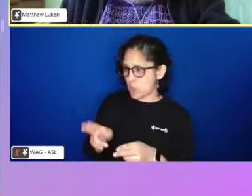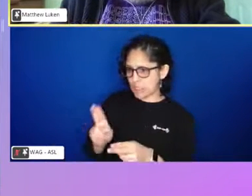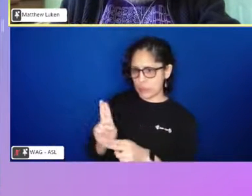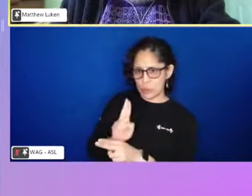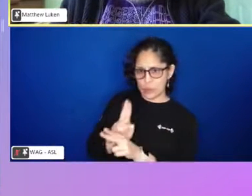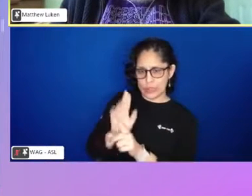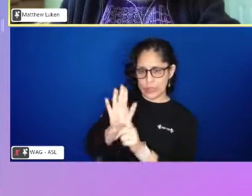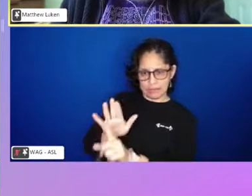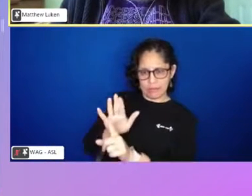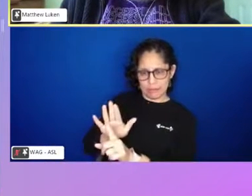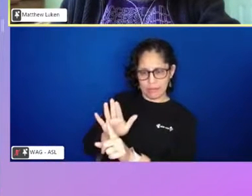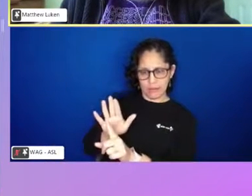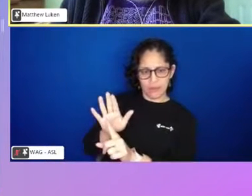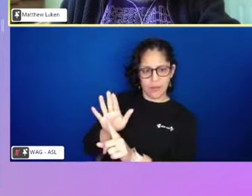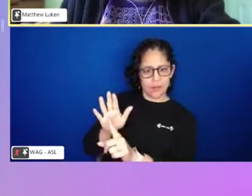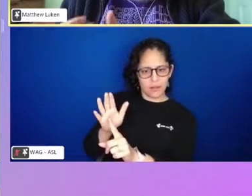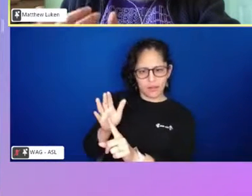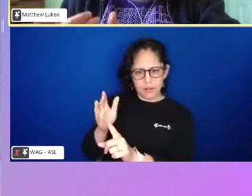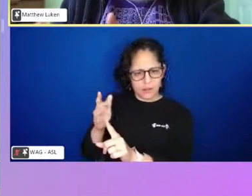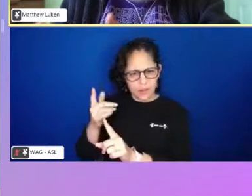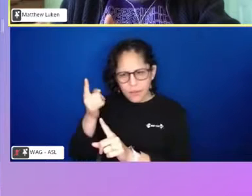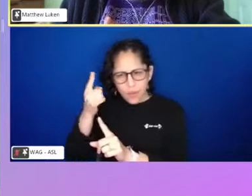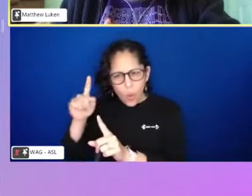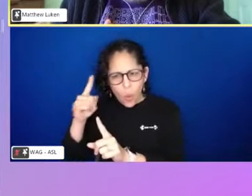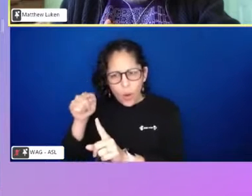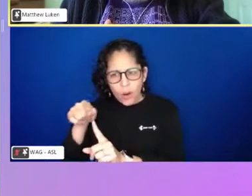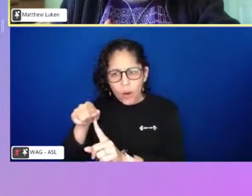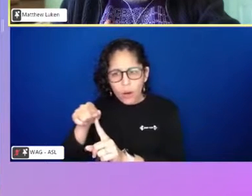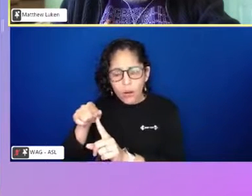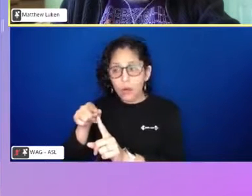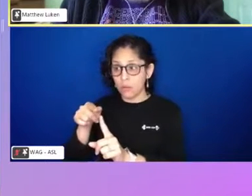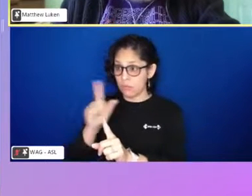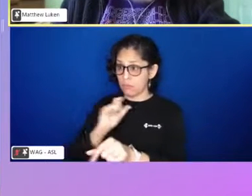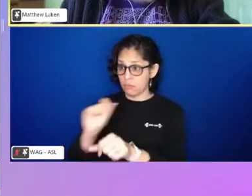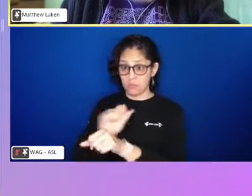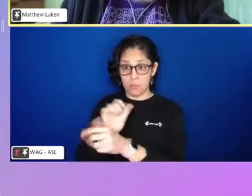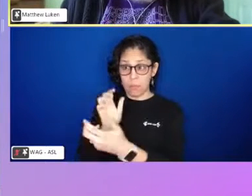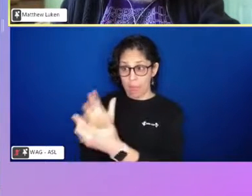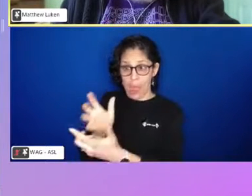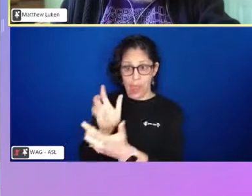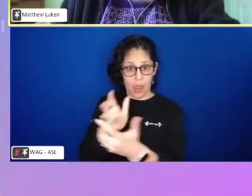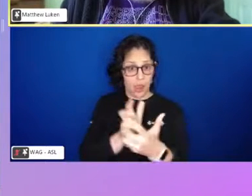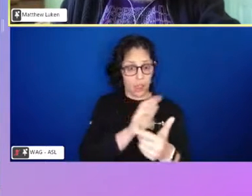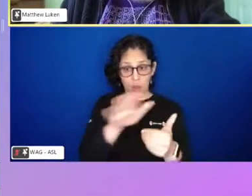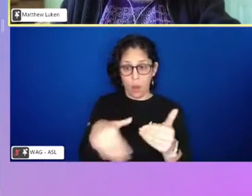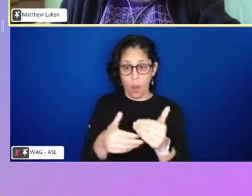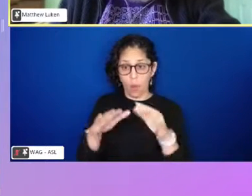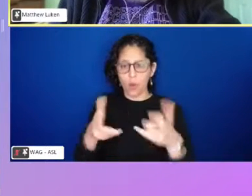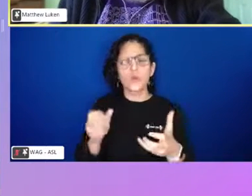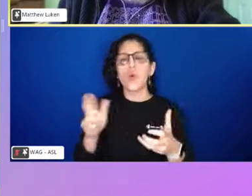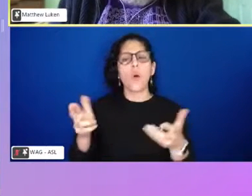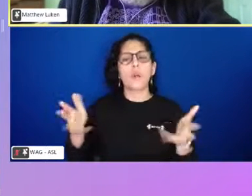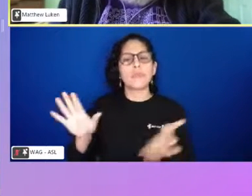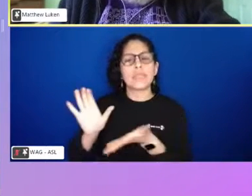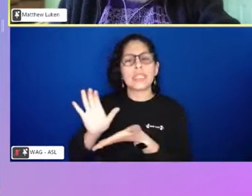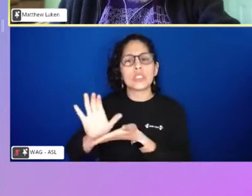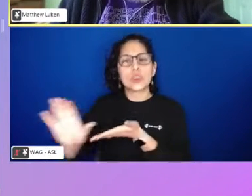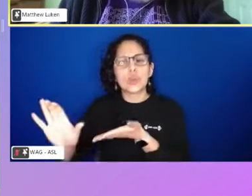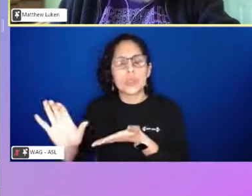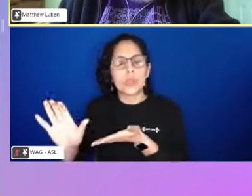diversity of the experience. What does the person using it or the UI affect. Are there